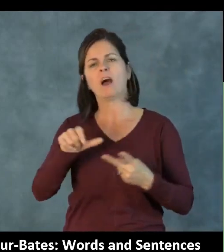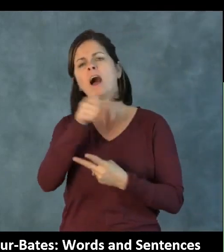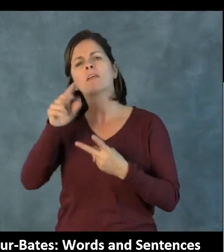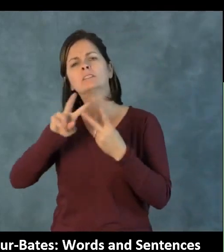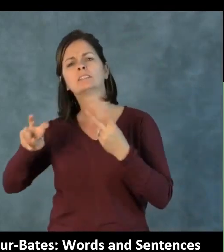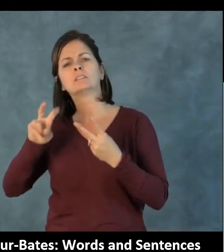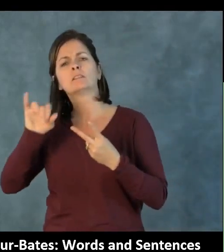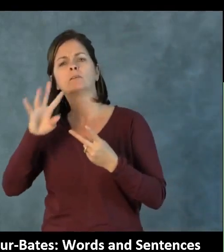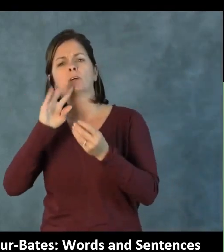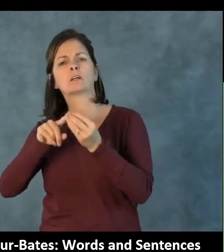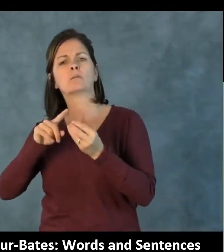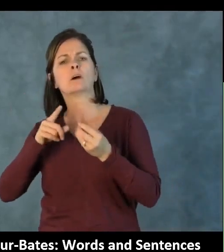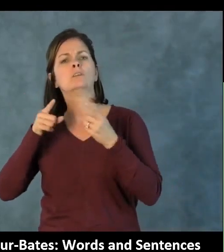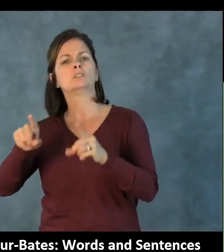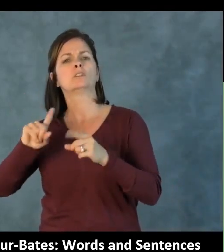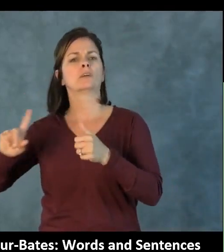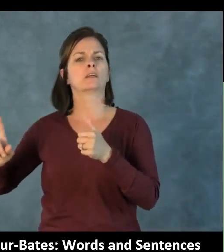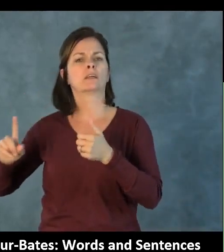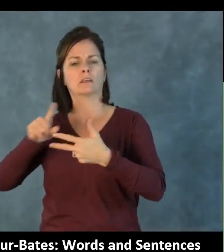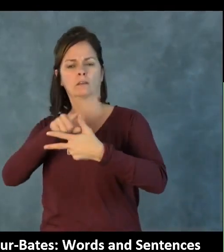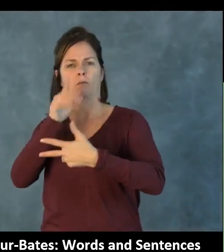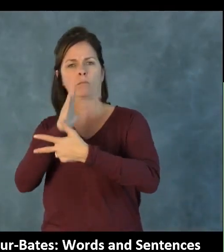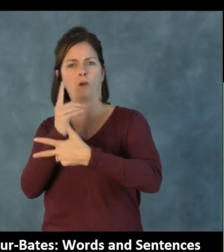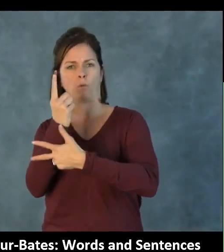that we discussed in Part 1 of this webinar series,